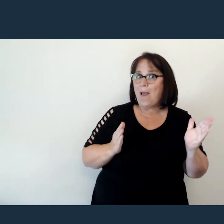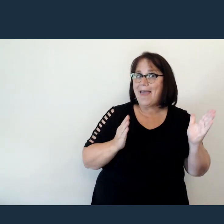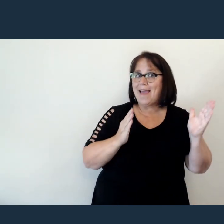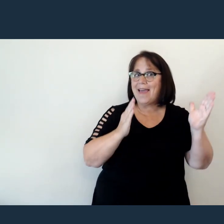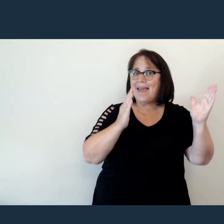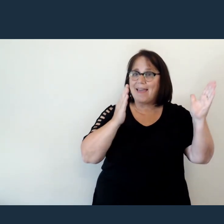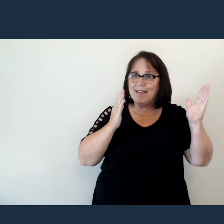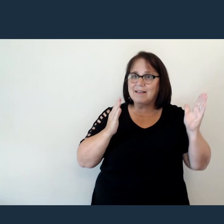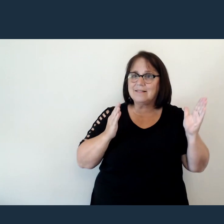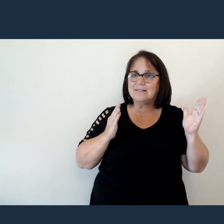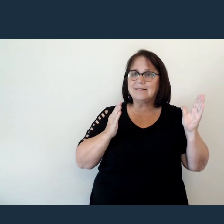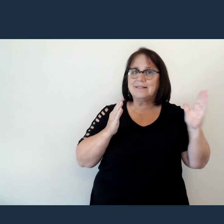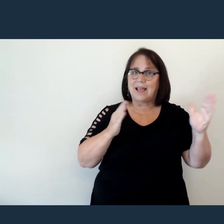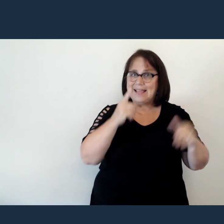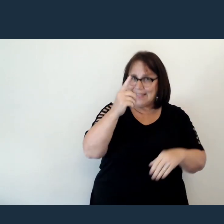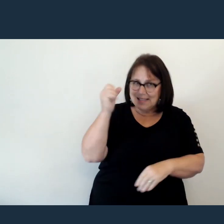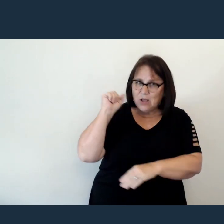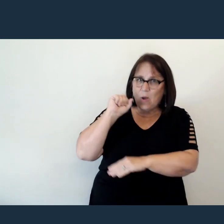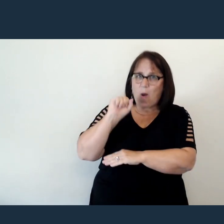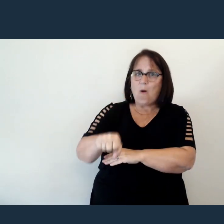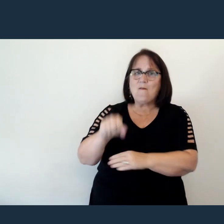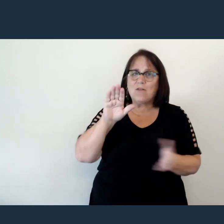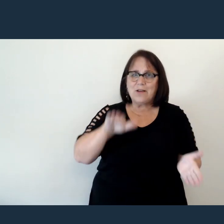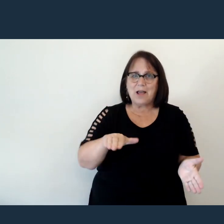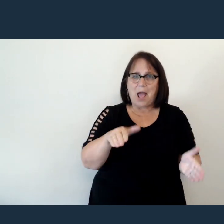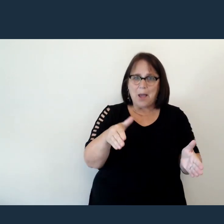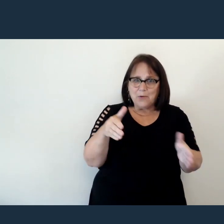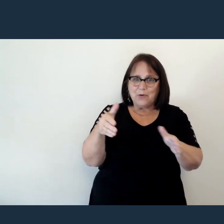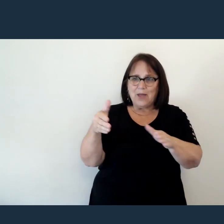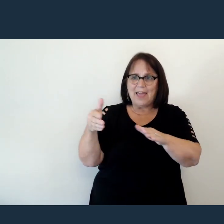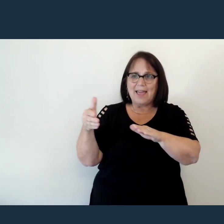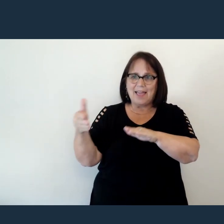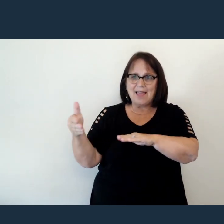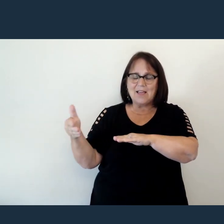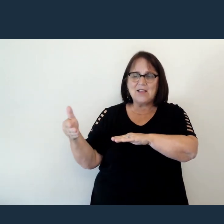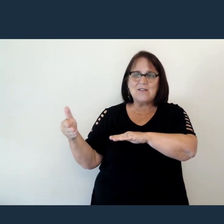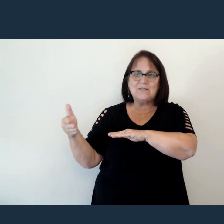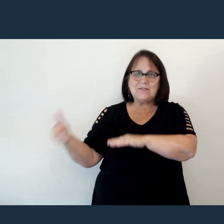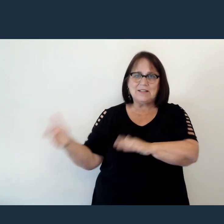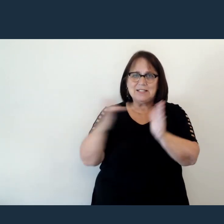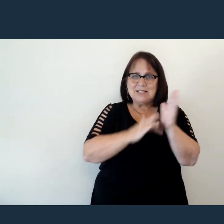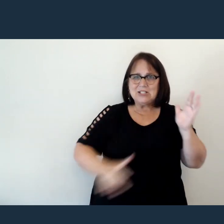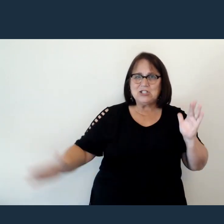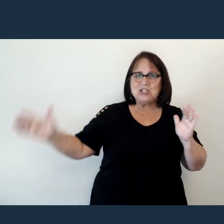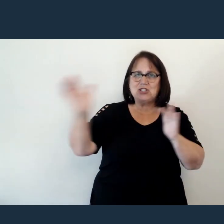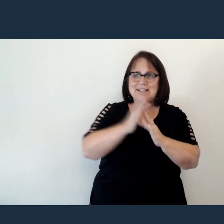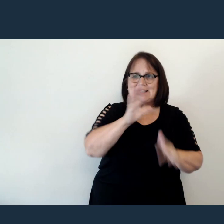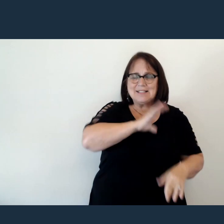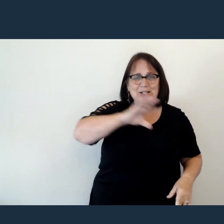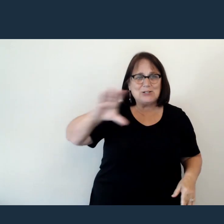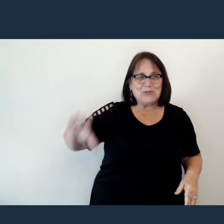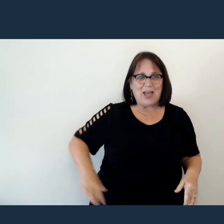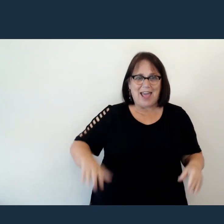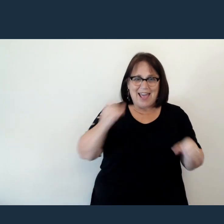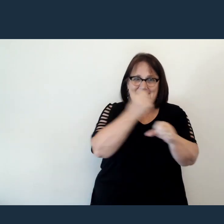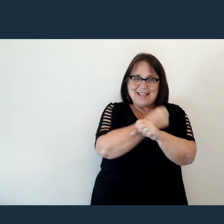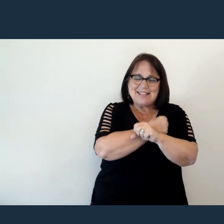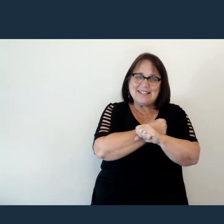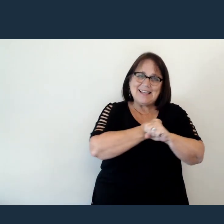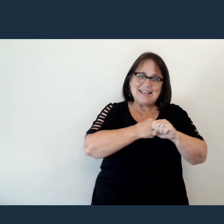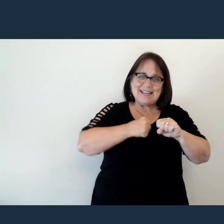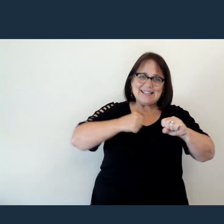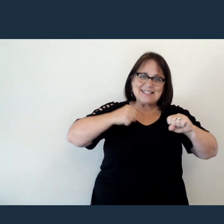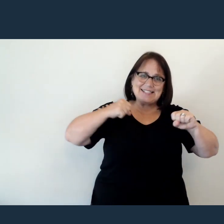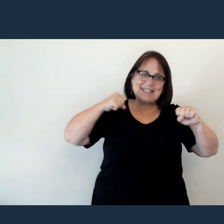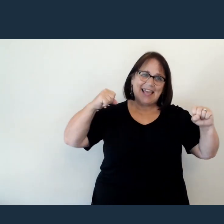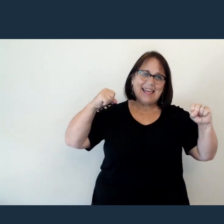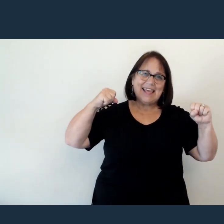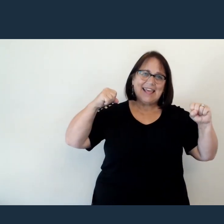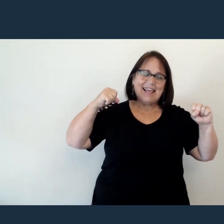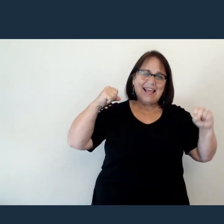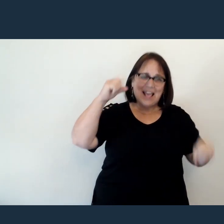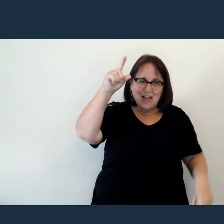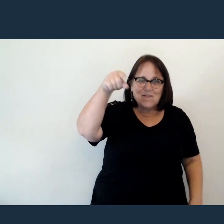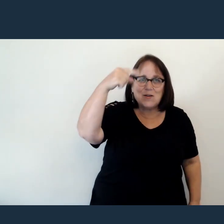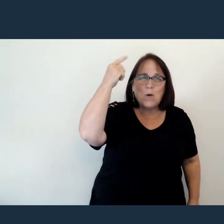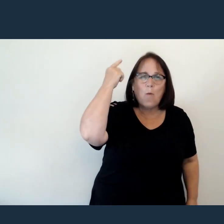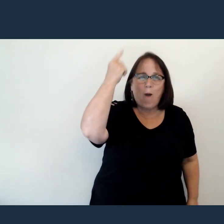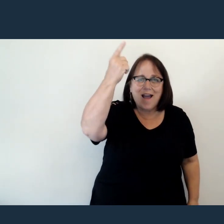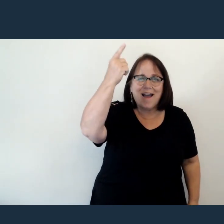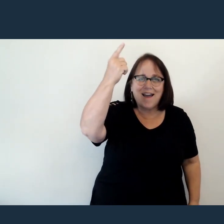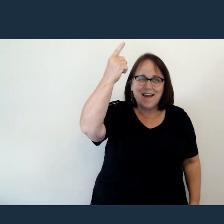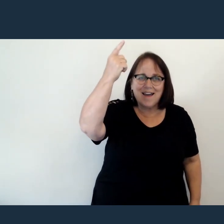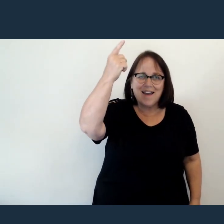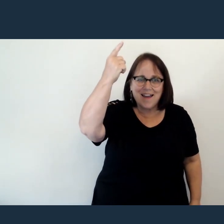The grave is overcome Jesus is the Christ, the saving One